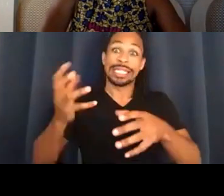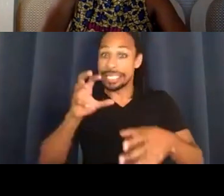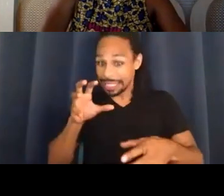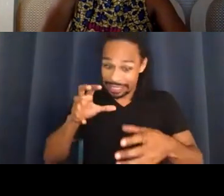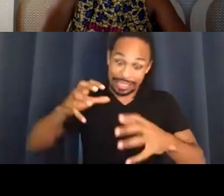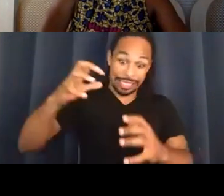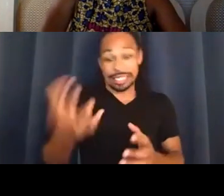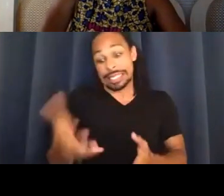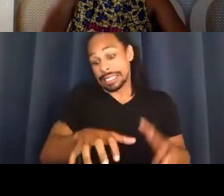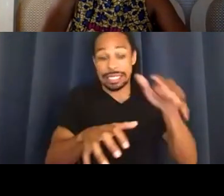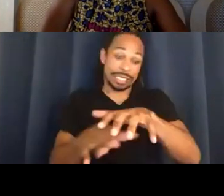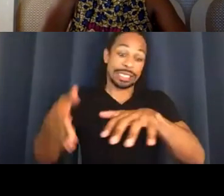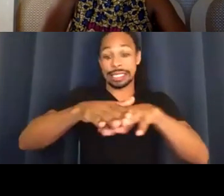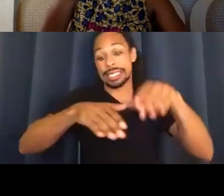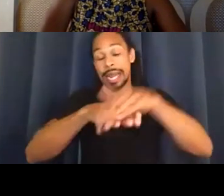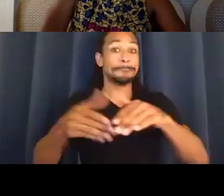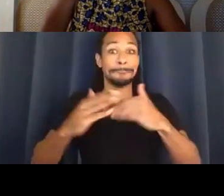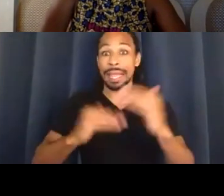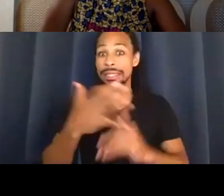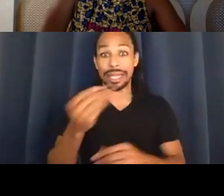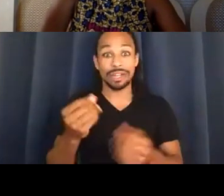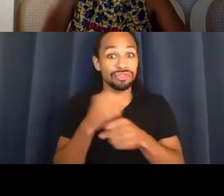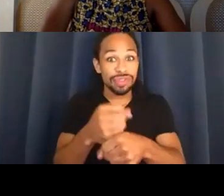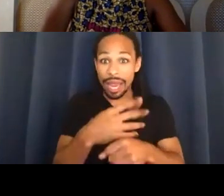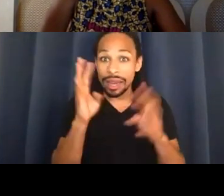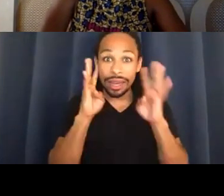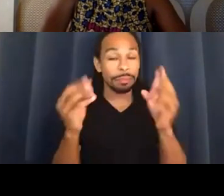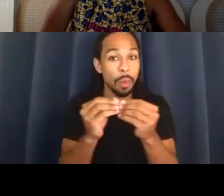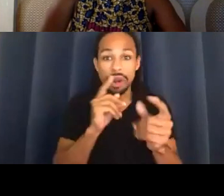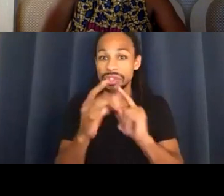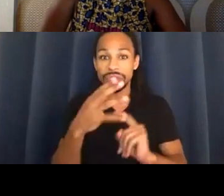to more of these conversations and building together. Reinvention.